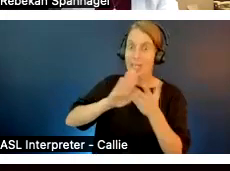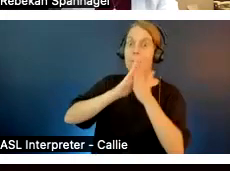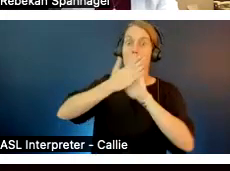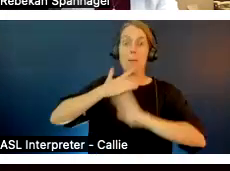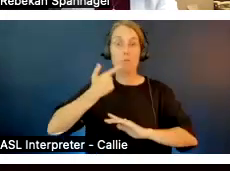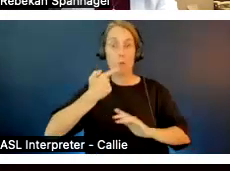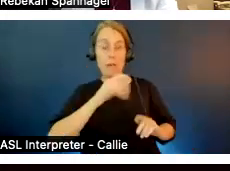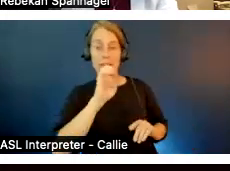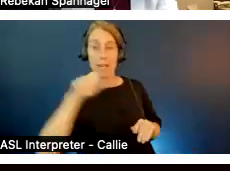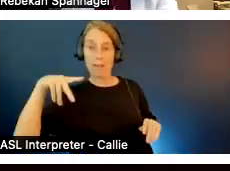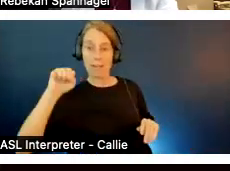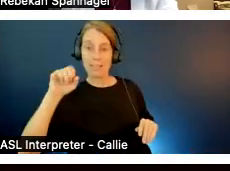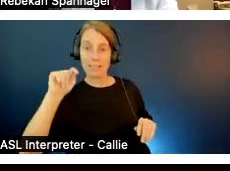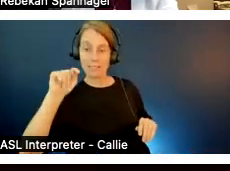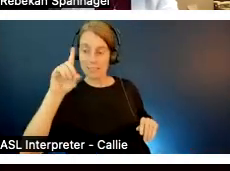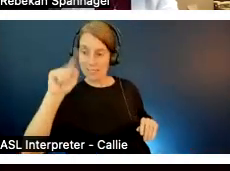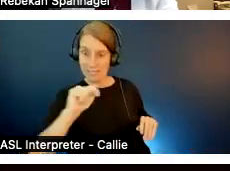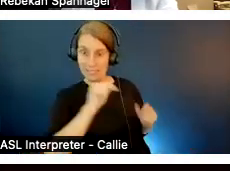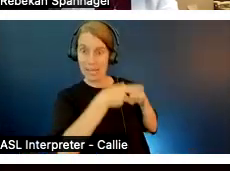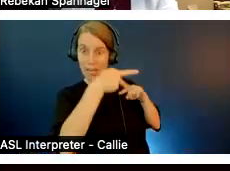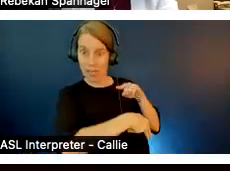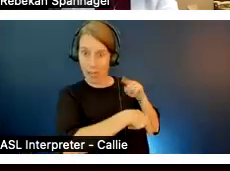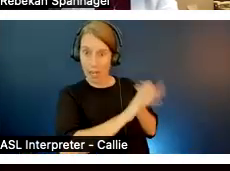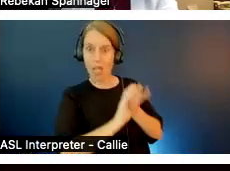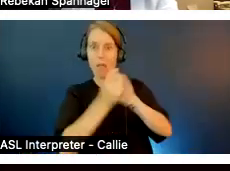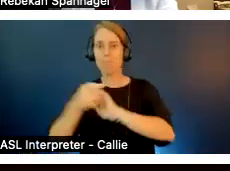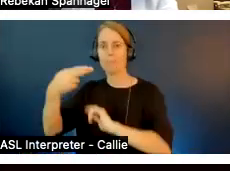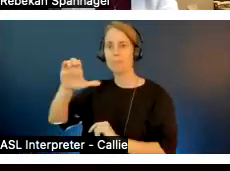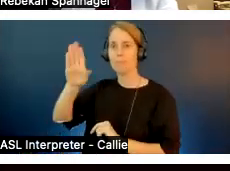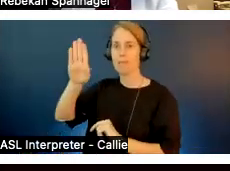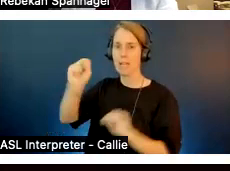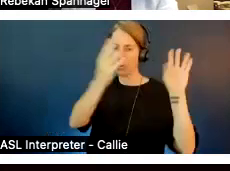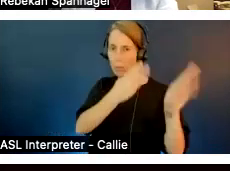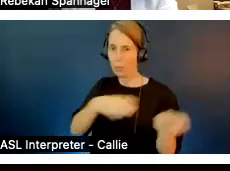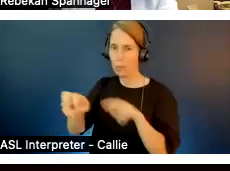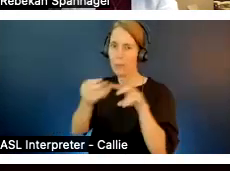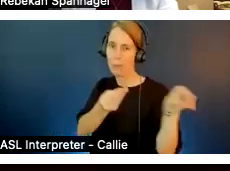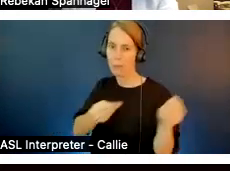um so it's important to keep that uh in mind when you're thinking about uh transitioning beyond 21.